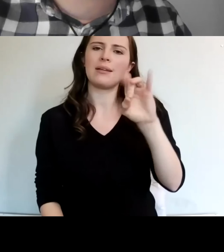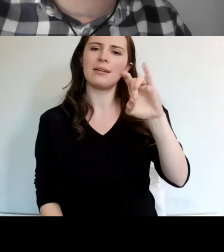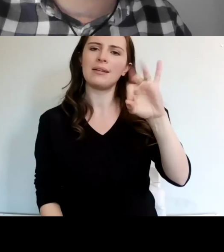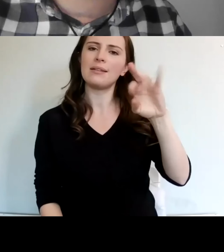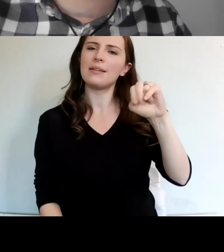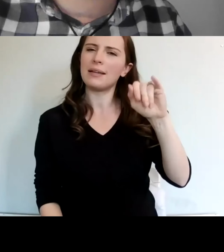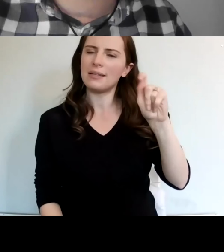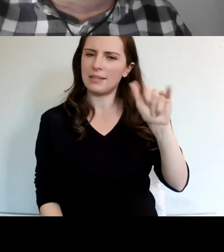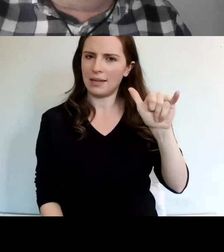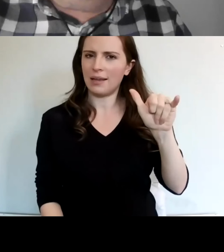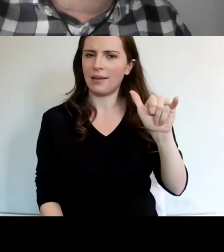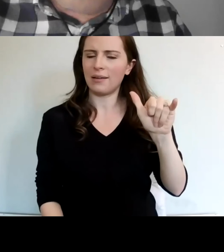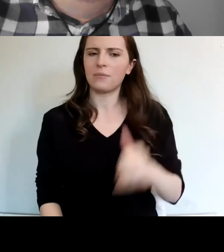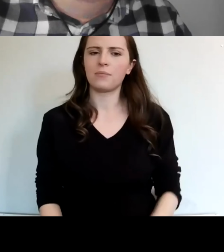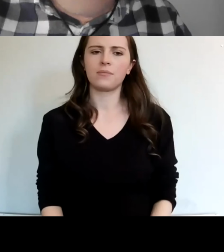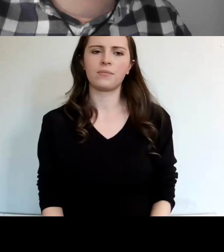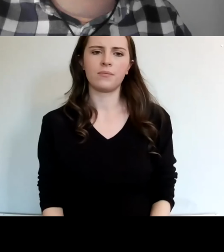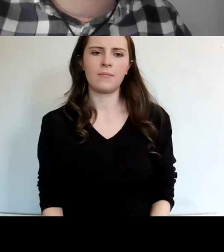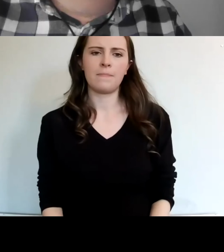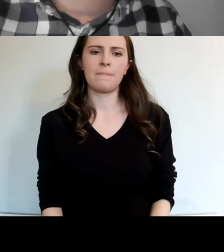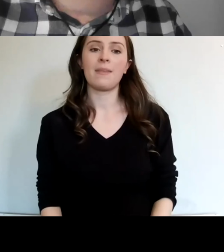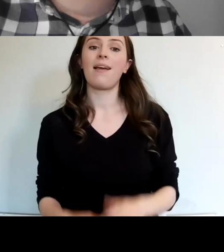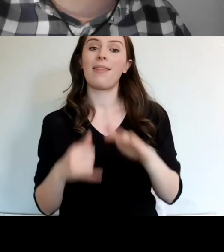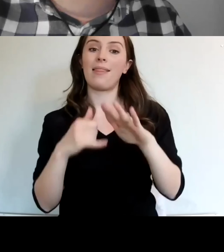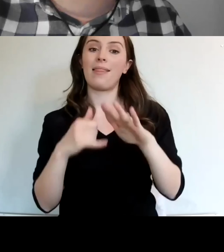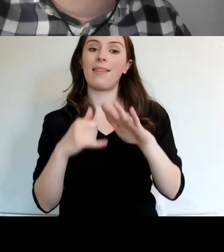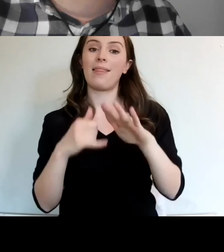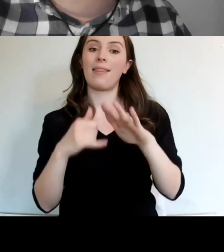And last one, attending the venue.